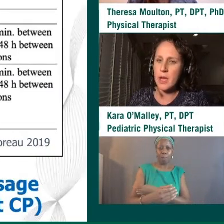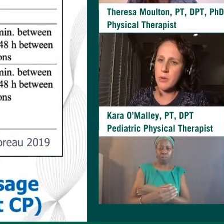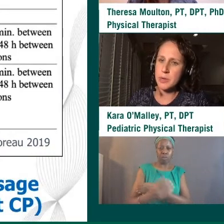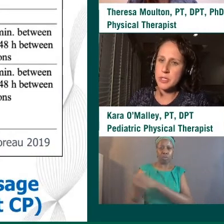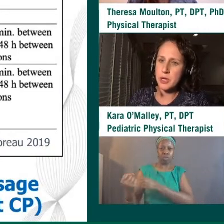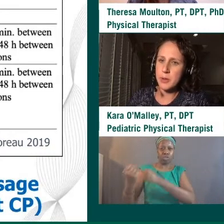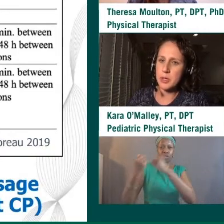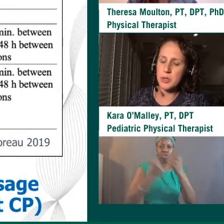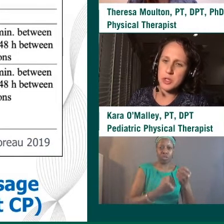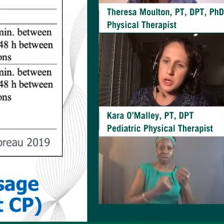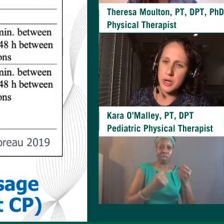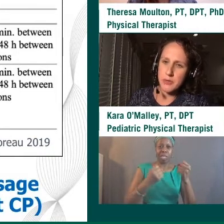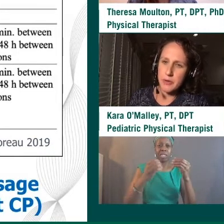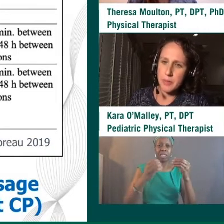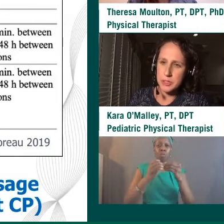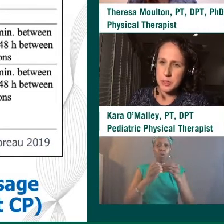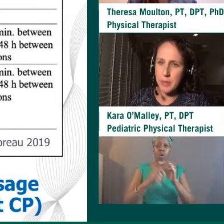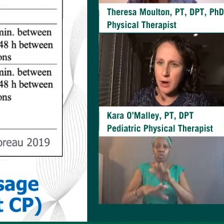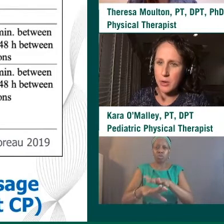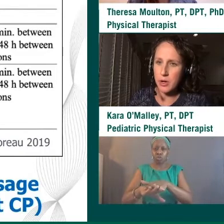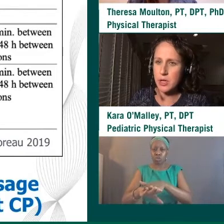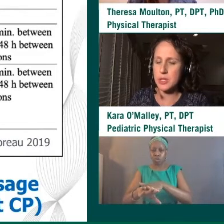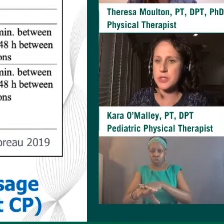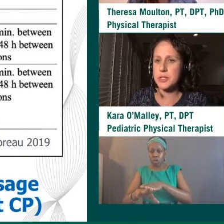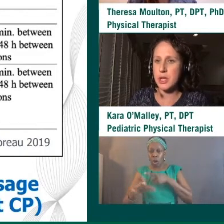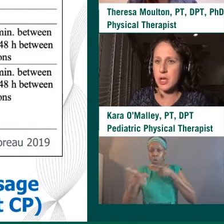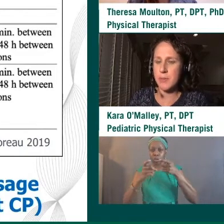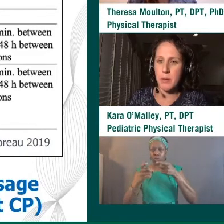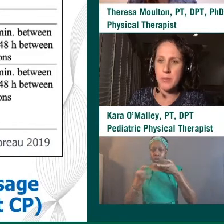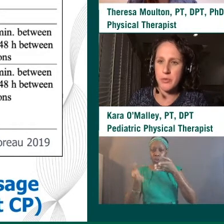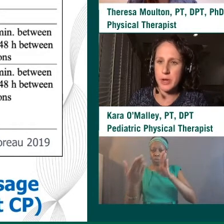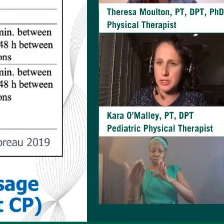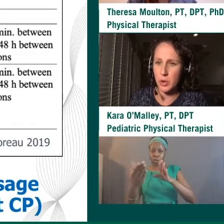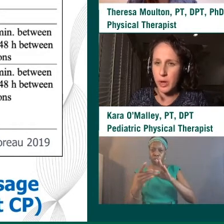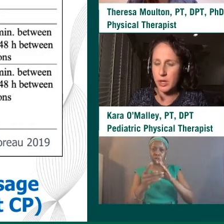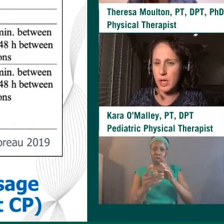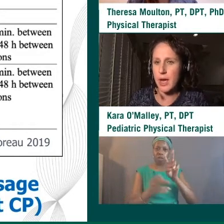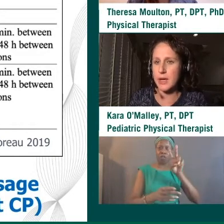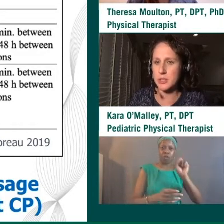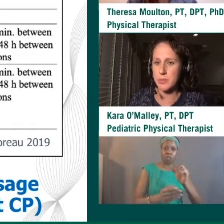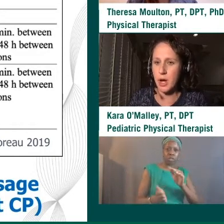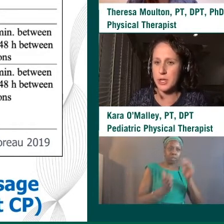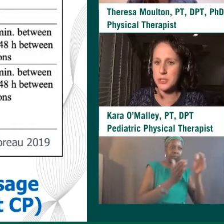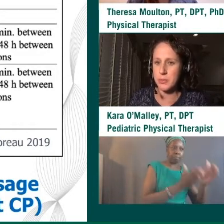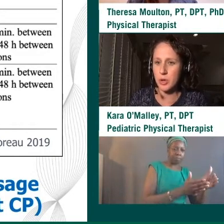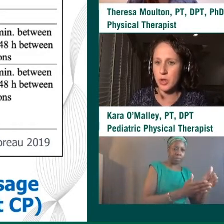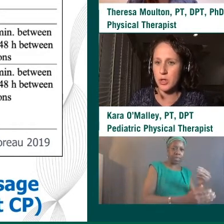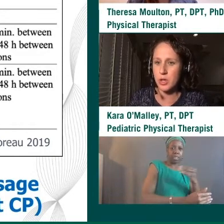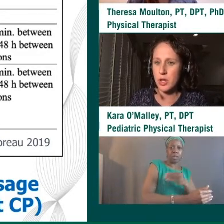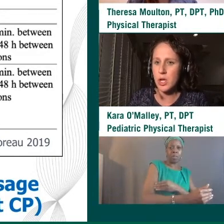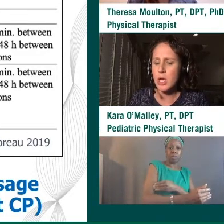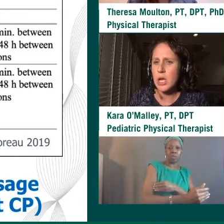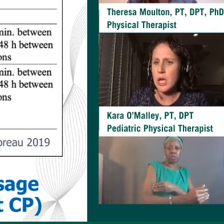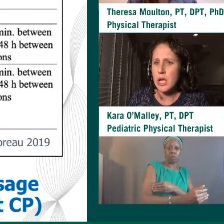And when we talk about training for muscle power it's thinking about moving as quickly as possible.